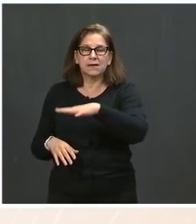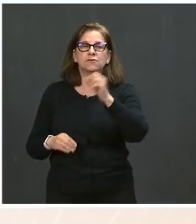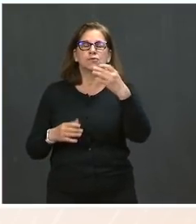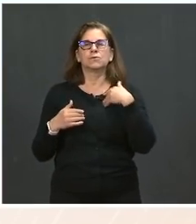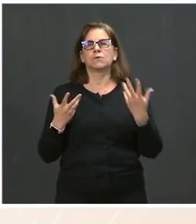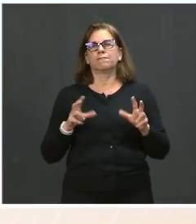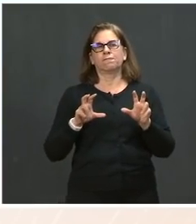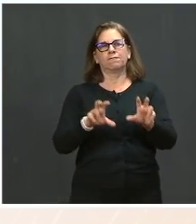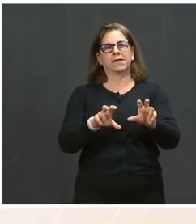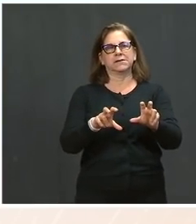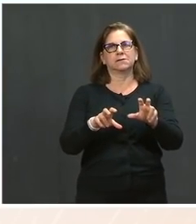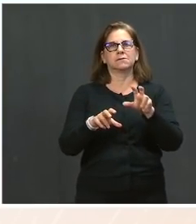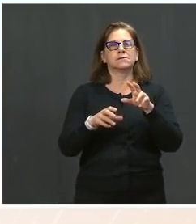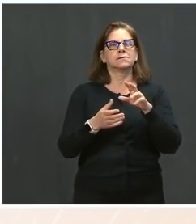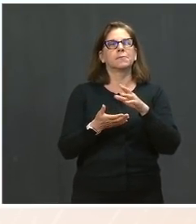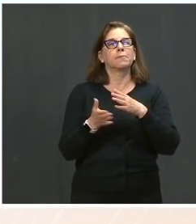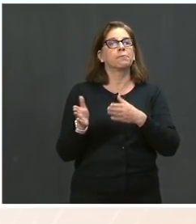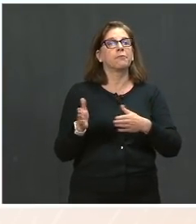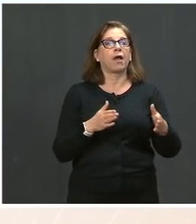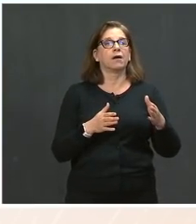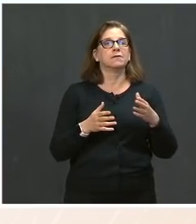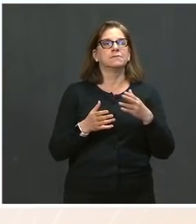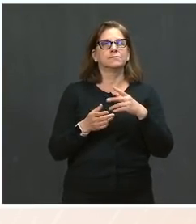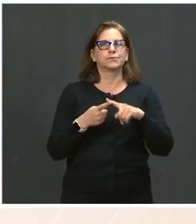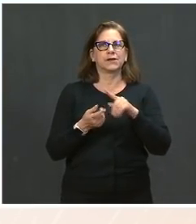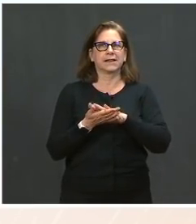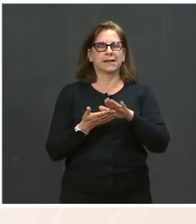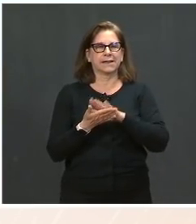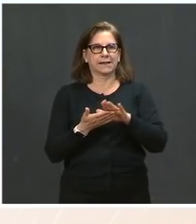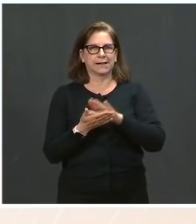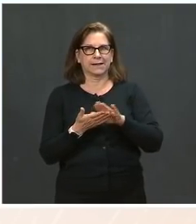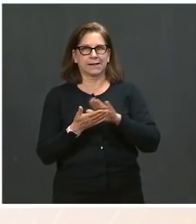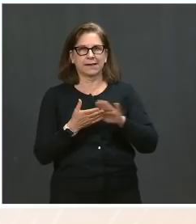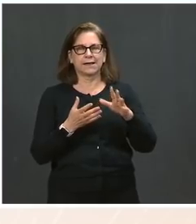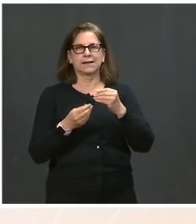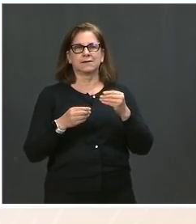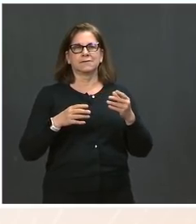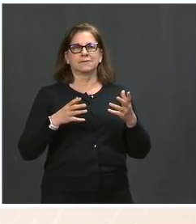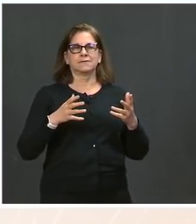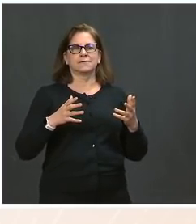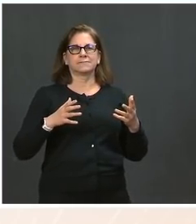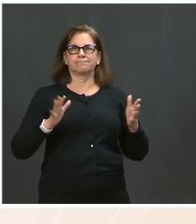It's a once-in-a-century investment to seize a once-in-a-century opportunity.